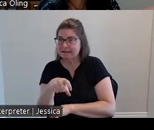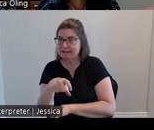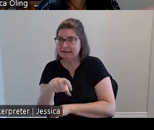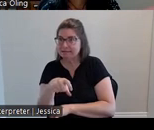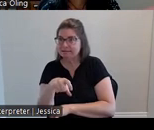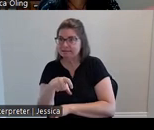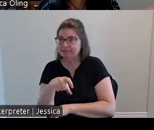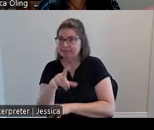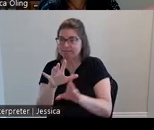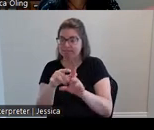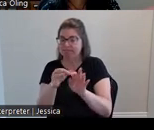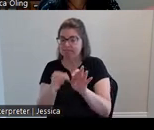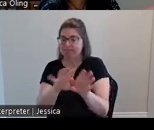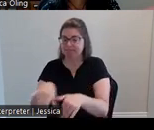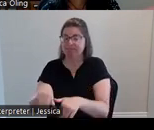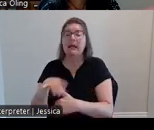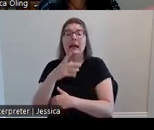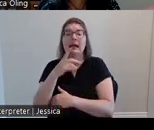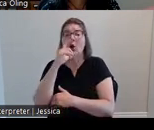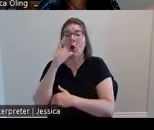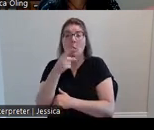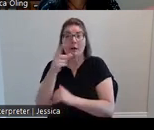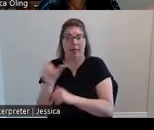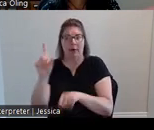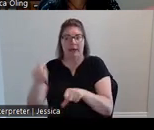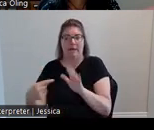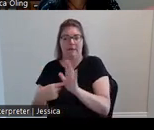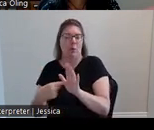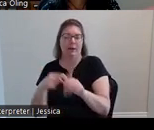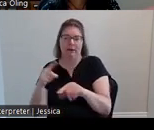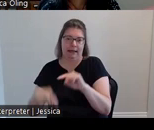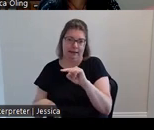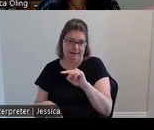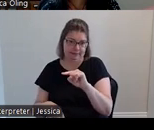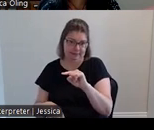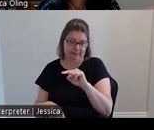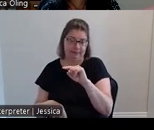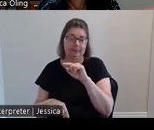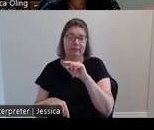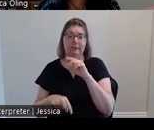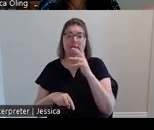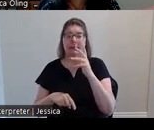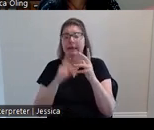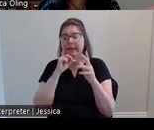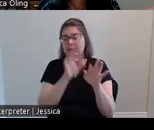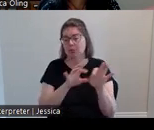And I think that one of the things I think is really important is not to get lost in that.